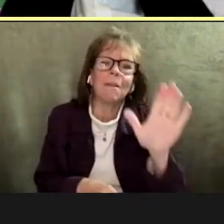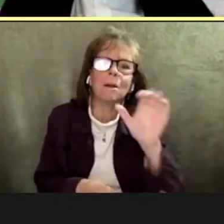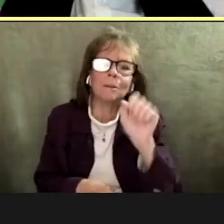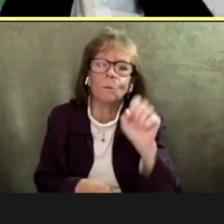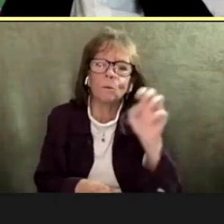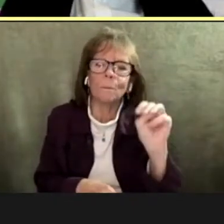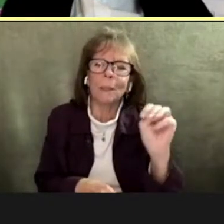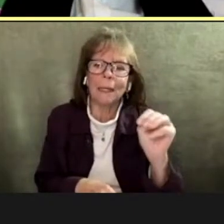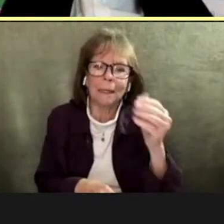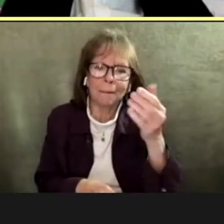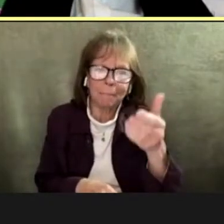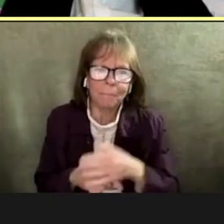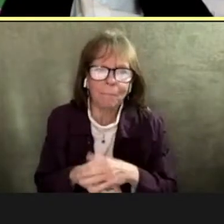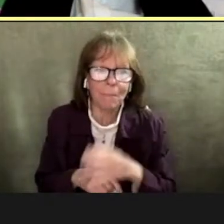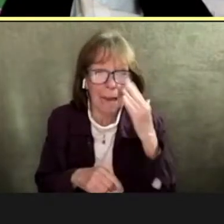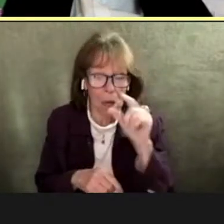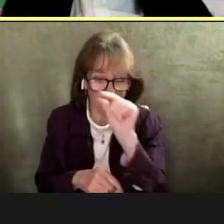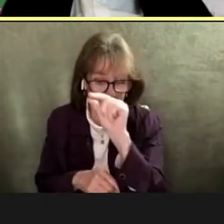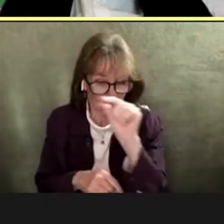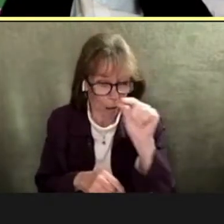I know you can't read this, but